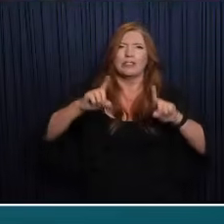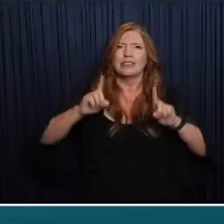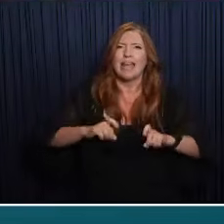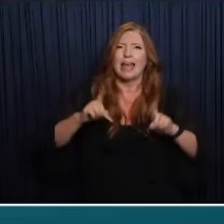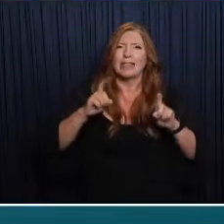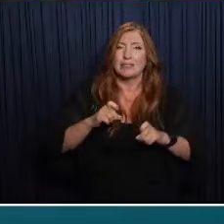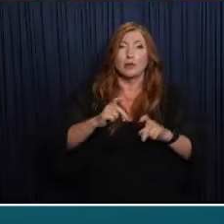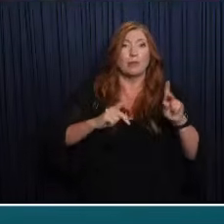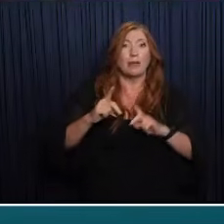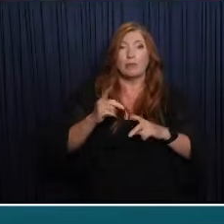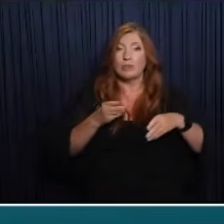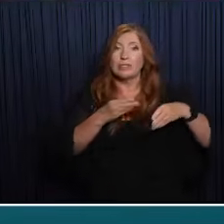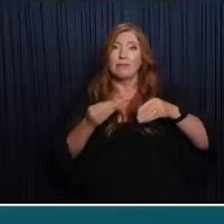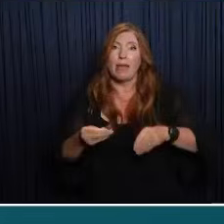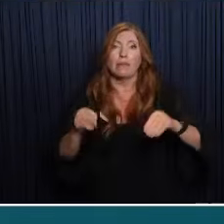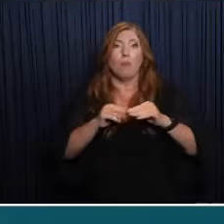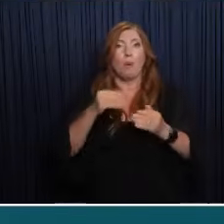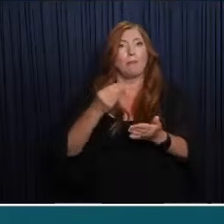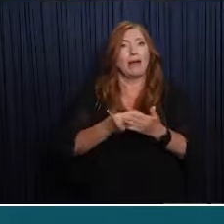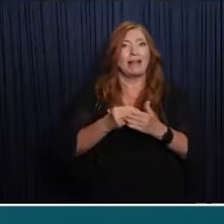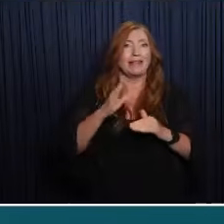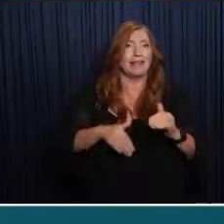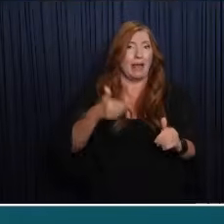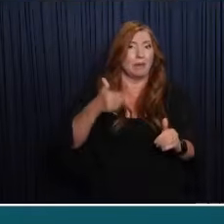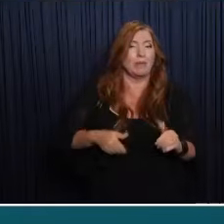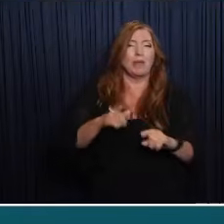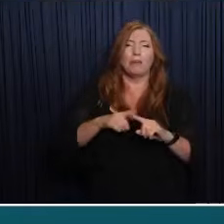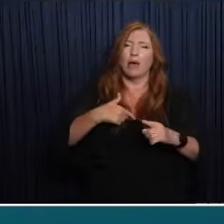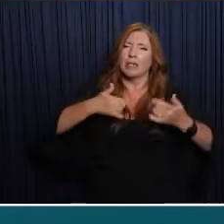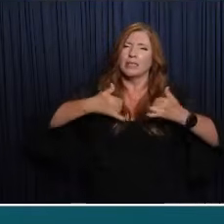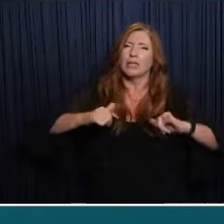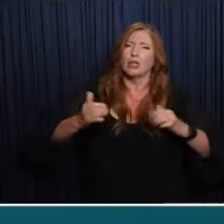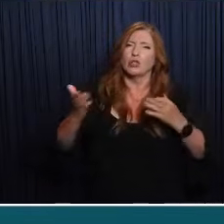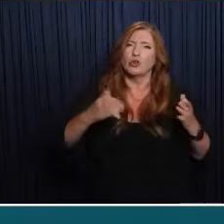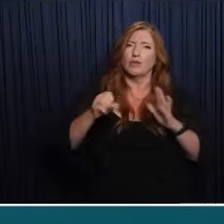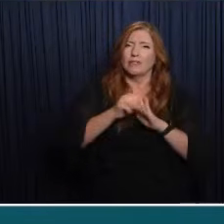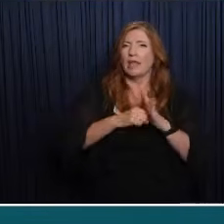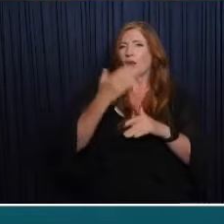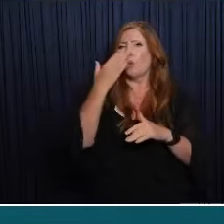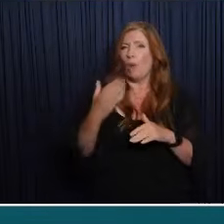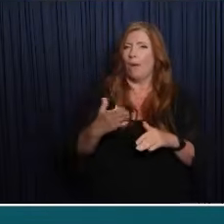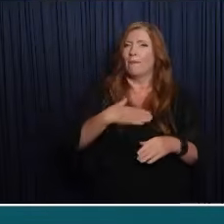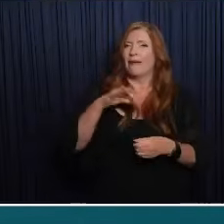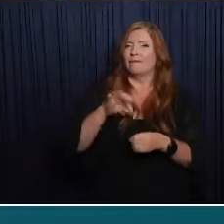I HAVE THE EXPERIENCE. I HAVE BEEN BATTLE TESTED. I HAVE BEEN OUTSPENT AND I